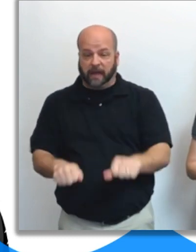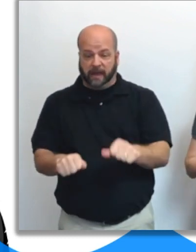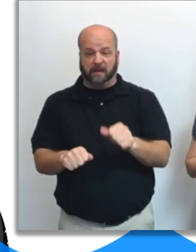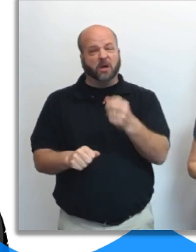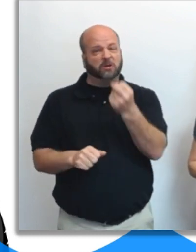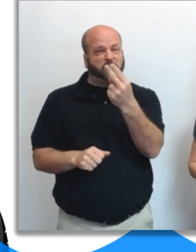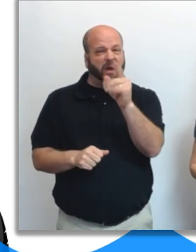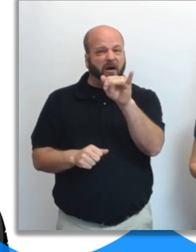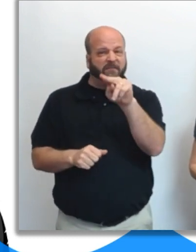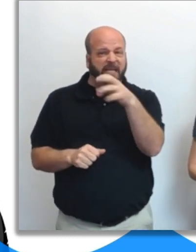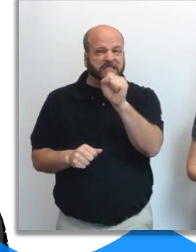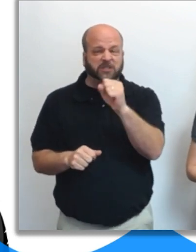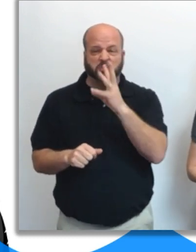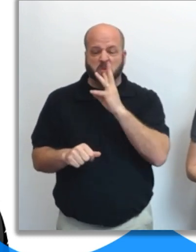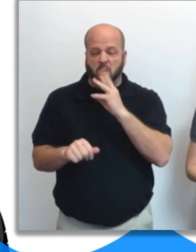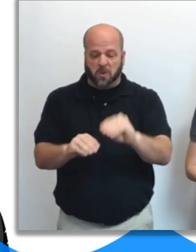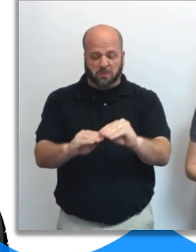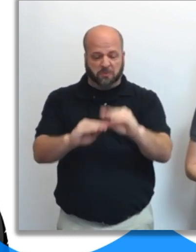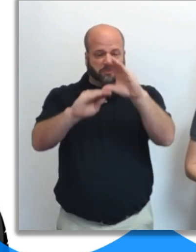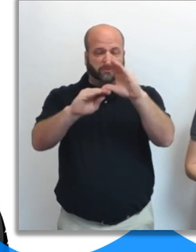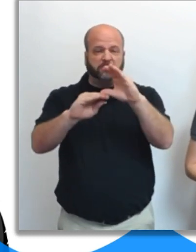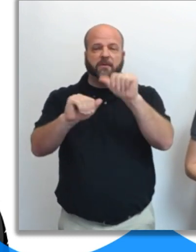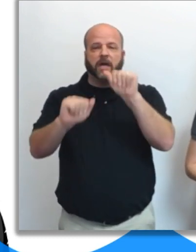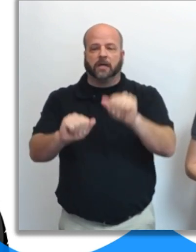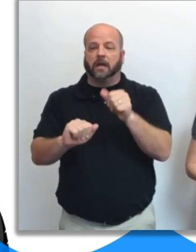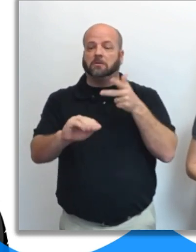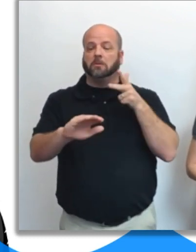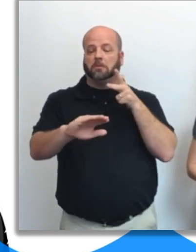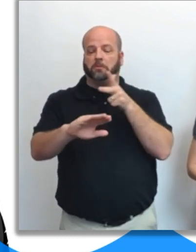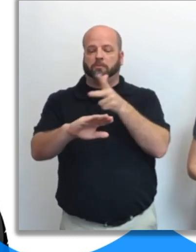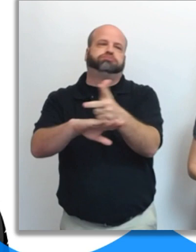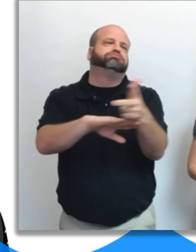Just 12 inches of rushing water can carry away a small car!